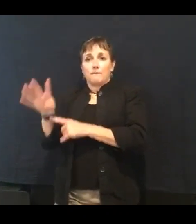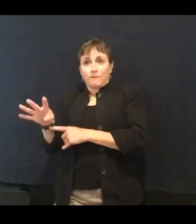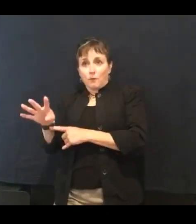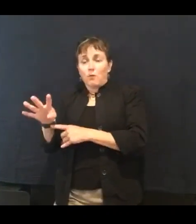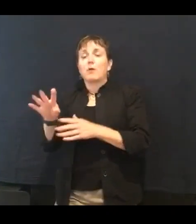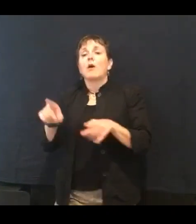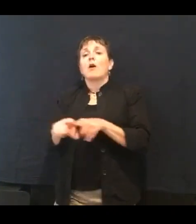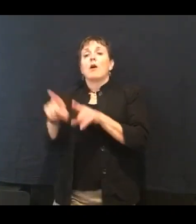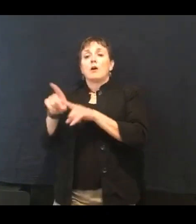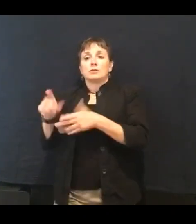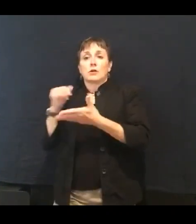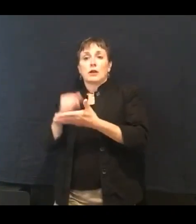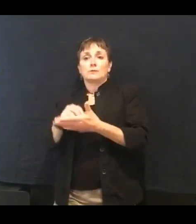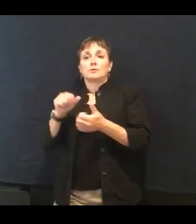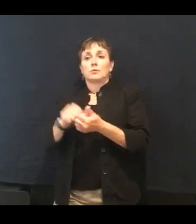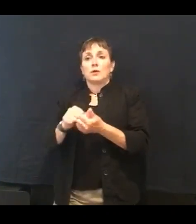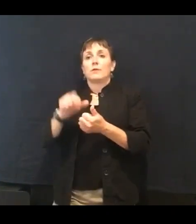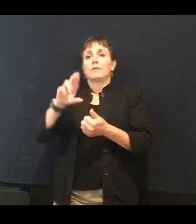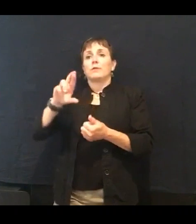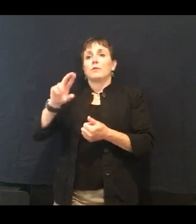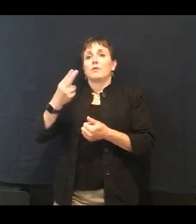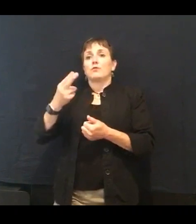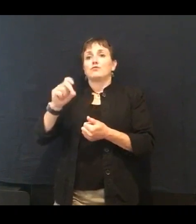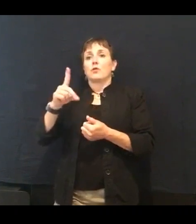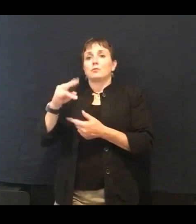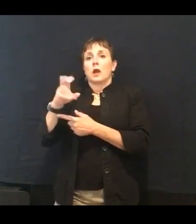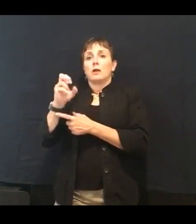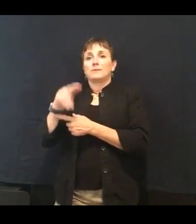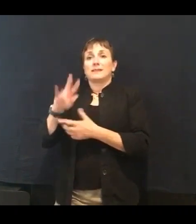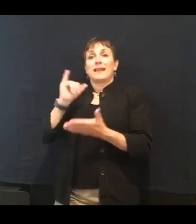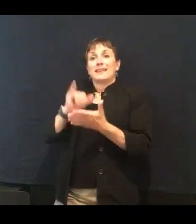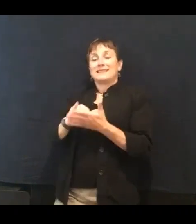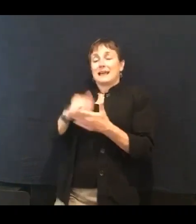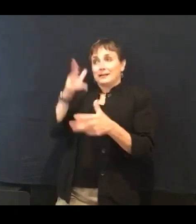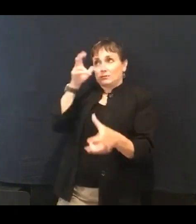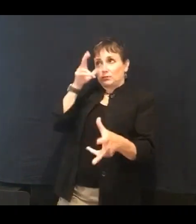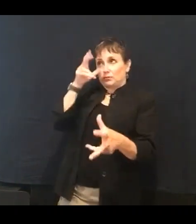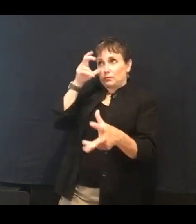an important pigment protein that is extremely sensitive to light and thus enables vision